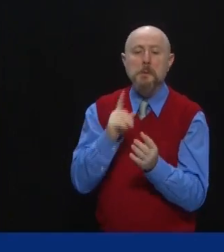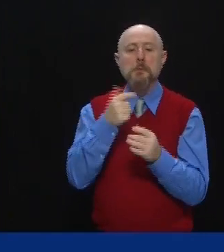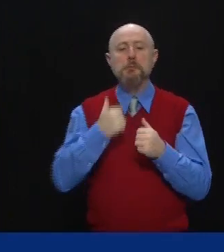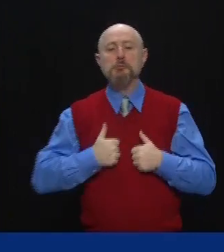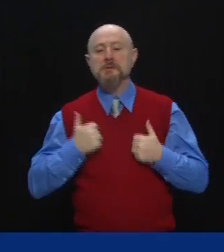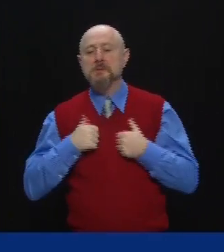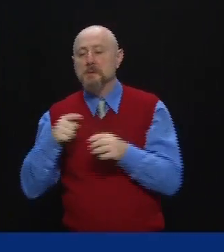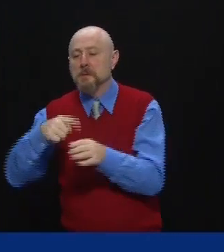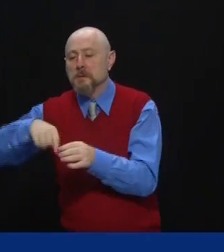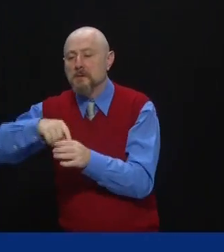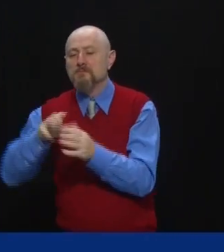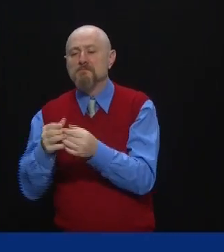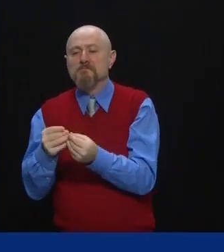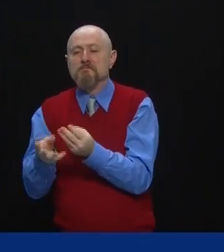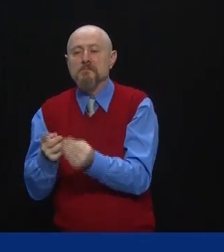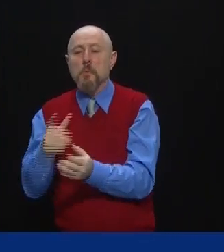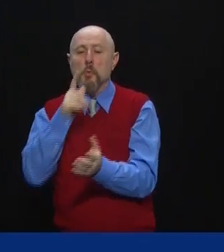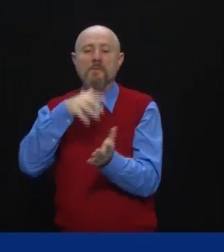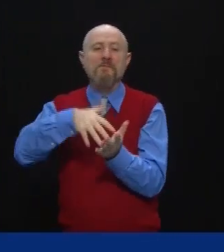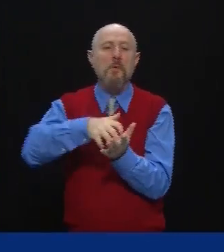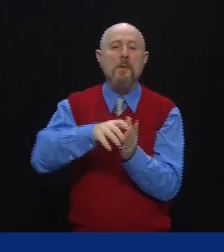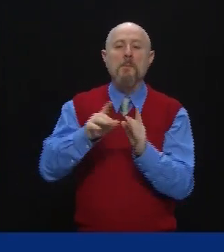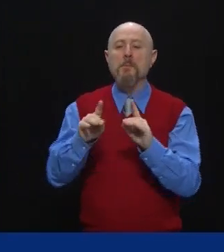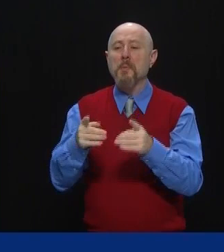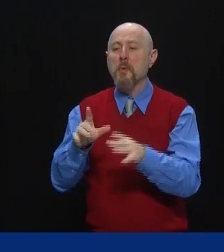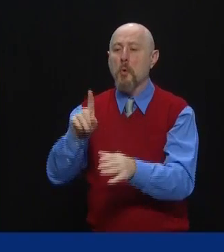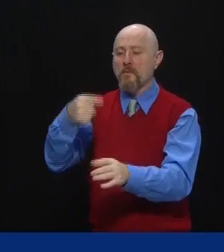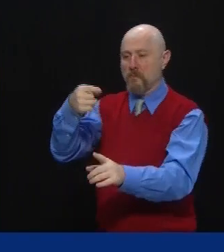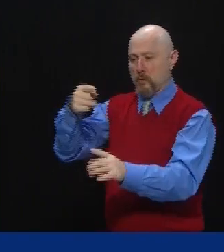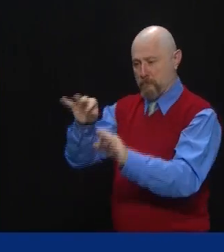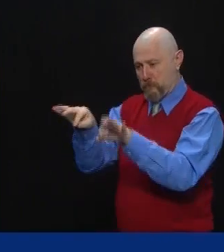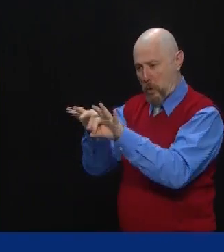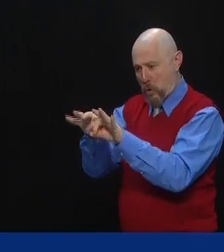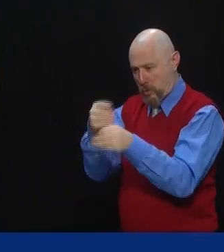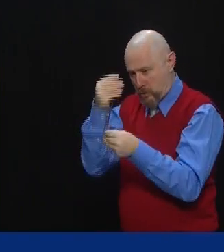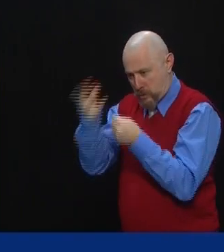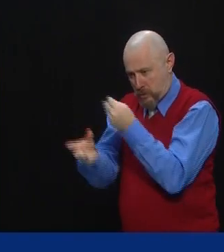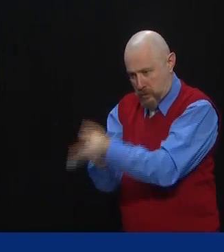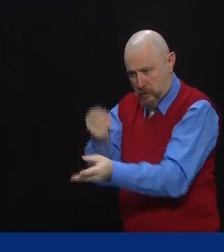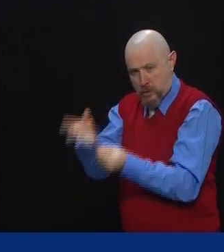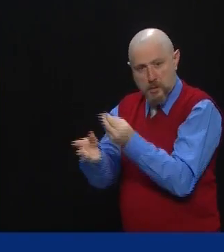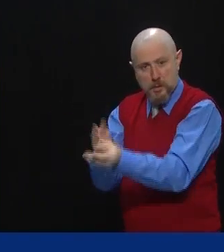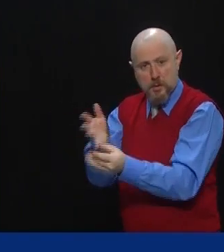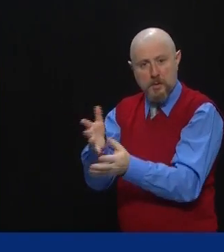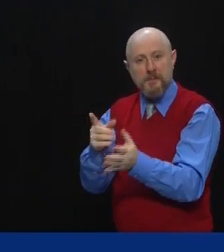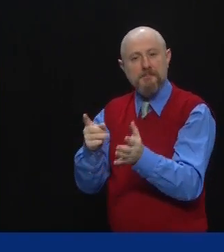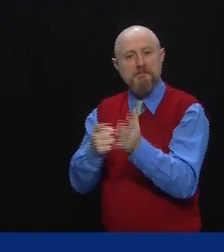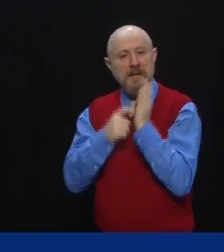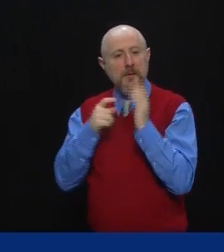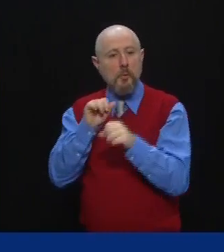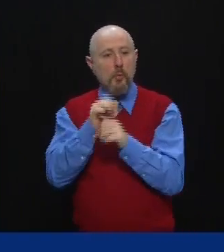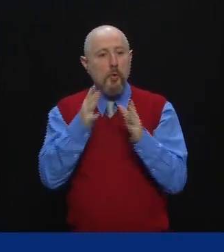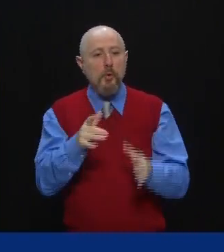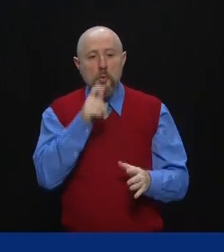SINCE THIS TIME LAST YEAR. LITERALLY REMEMBER A YEAR AGO VACCINATING PEOPLE IN NURSING